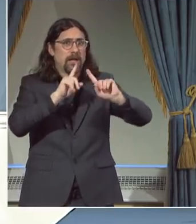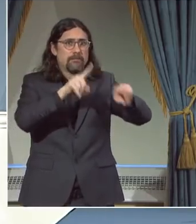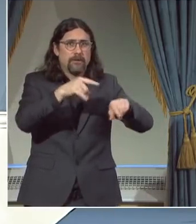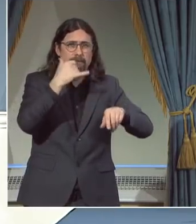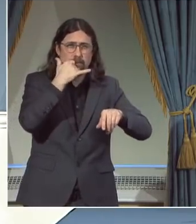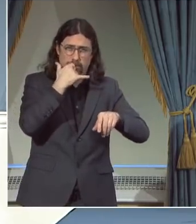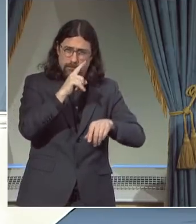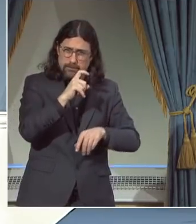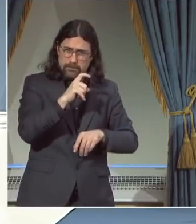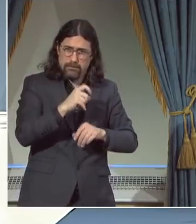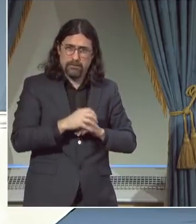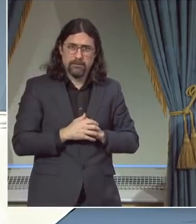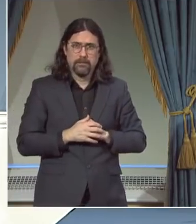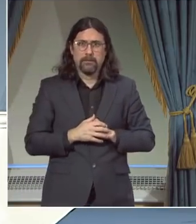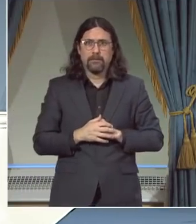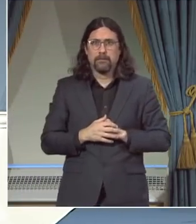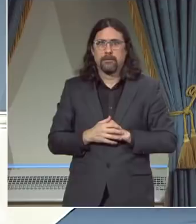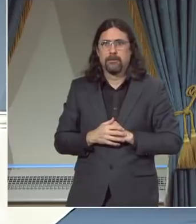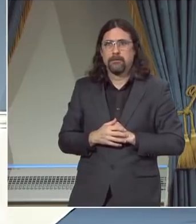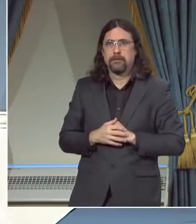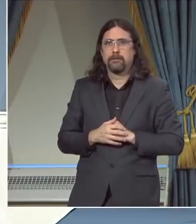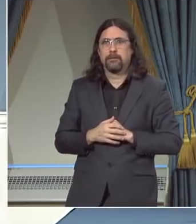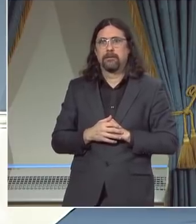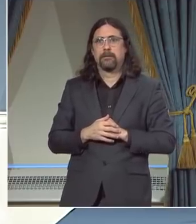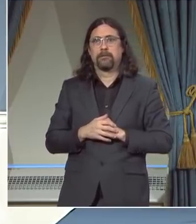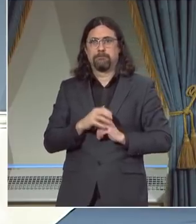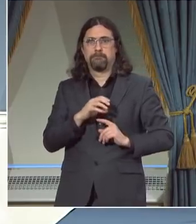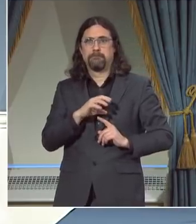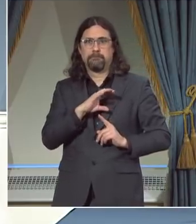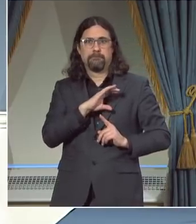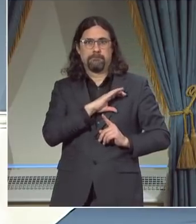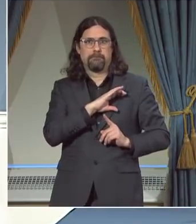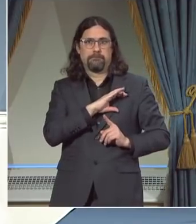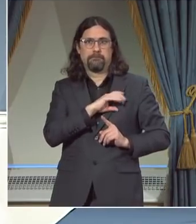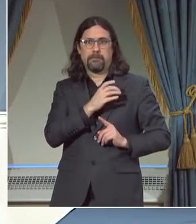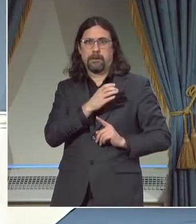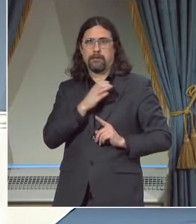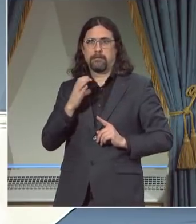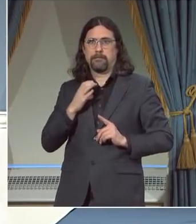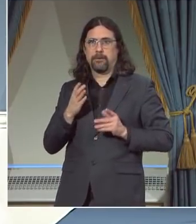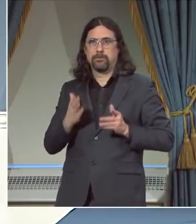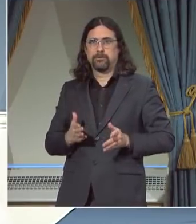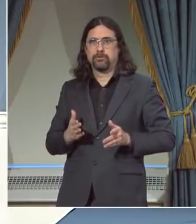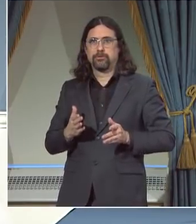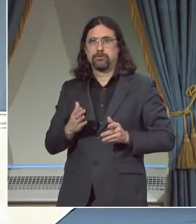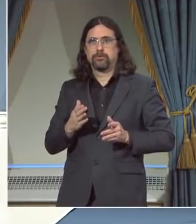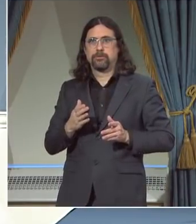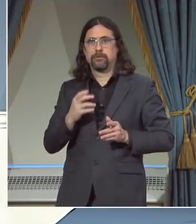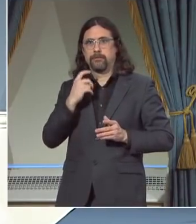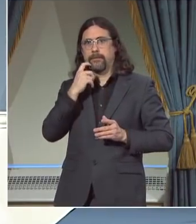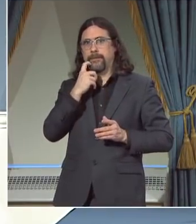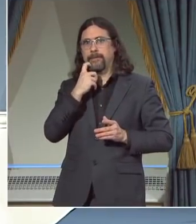THEMSELVES RESPOND TO? WE'RE IN AN UNPRECEDENTED TIME, OF COURSE. THE LAST FIVE DAYS HAVE BEEN